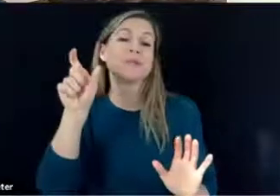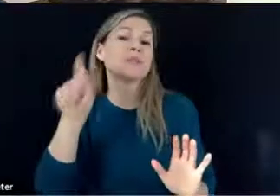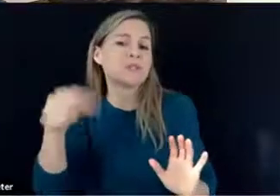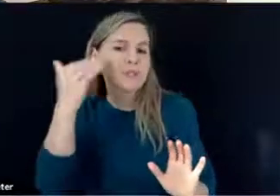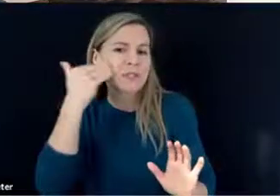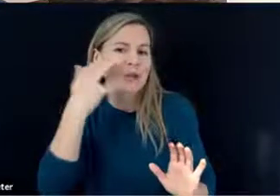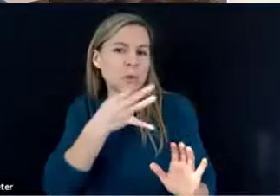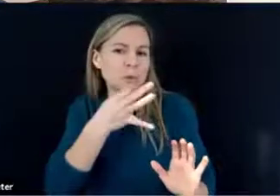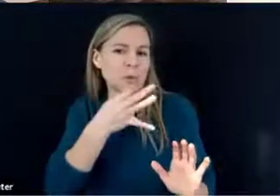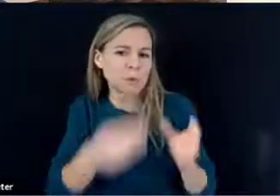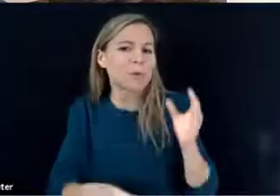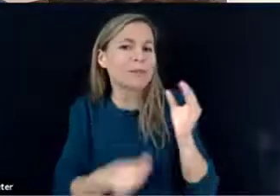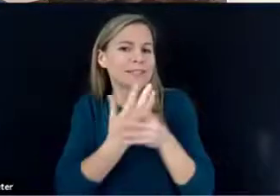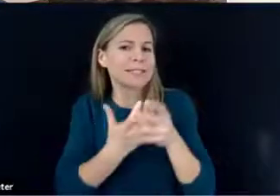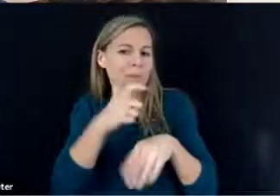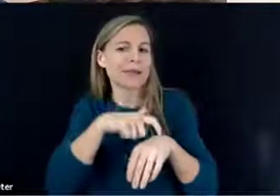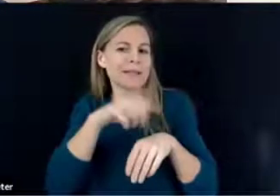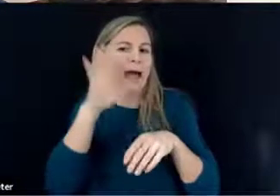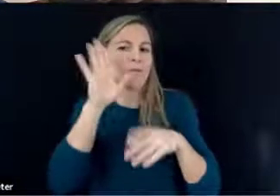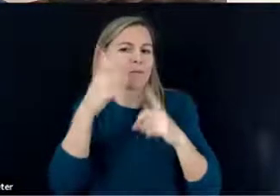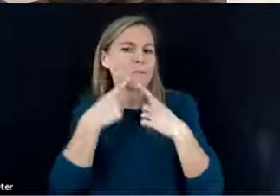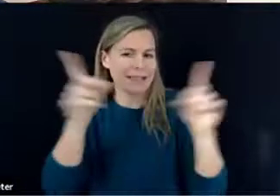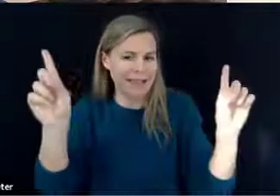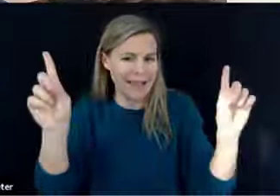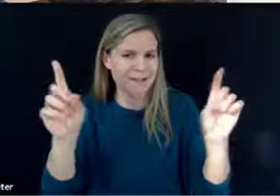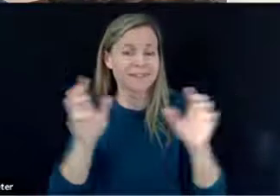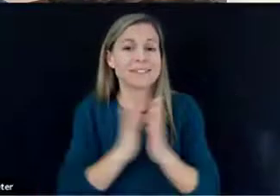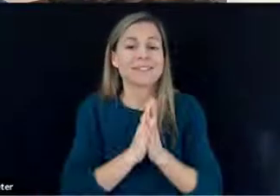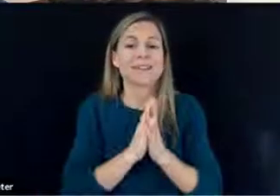And I hope you all will continue to stay engaged